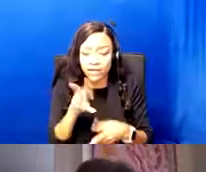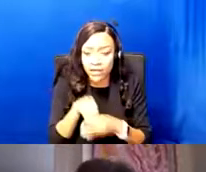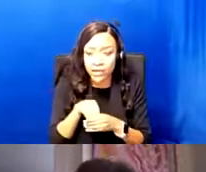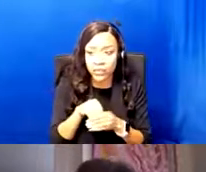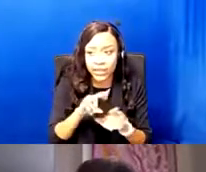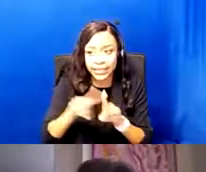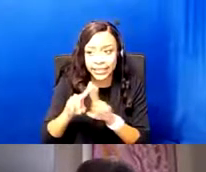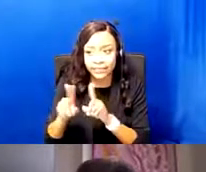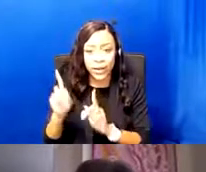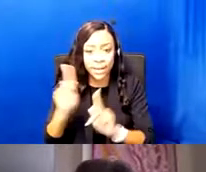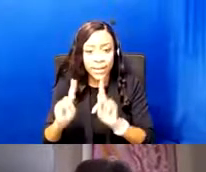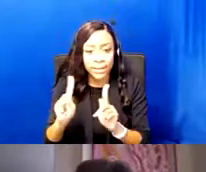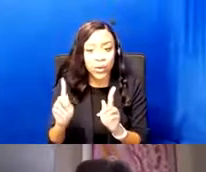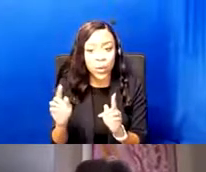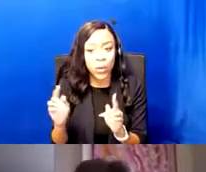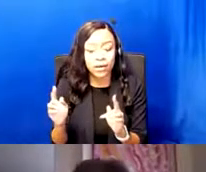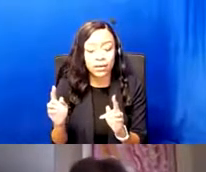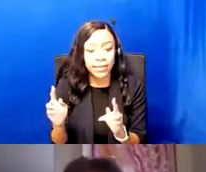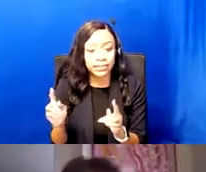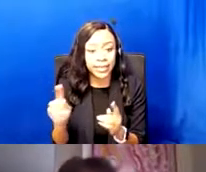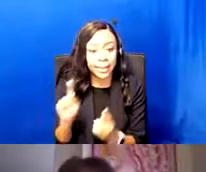since about 2015 around the idea that